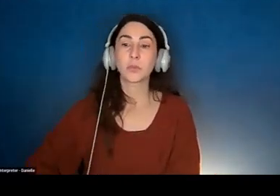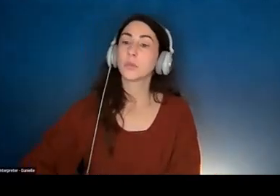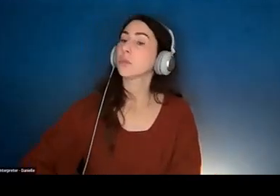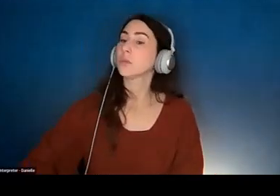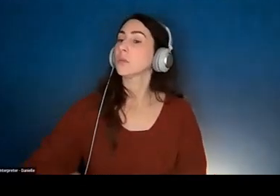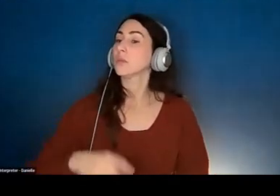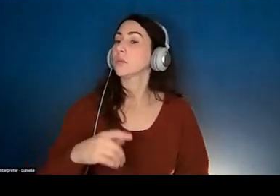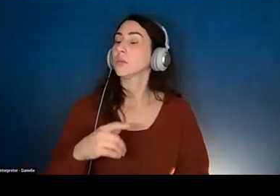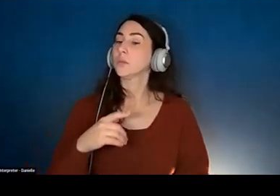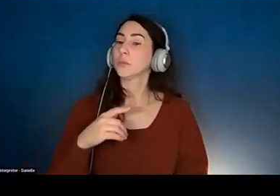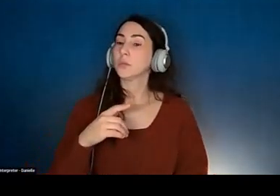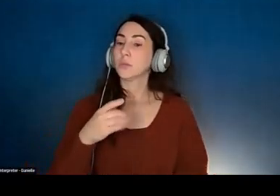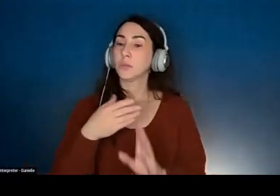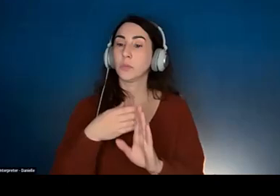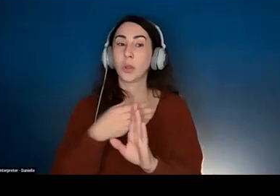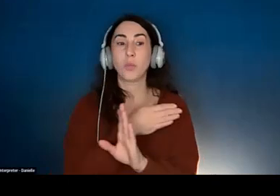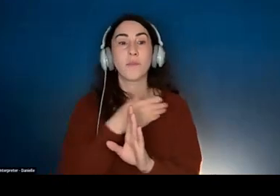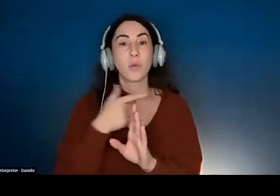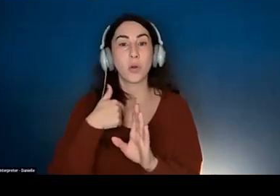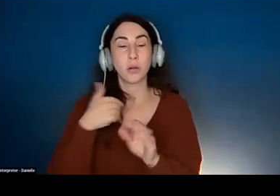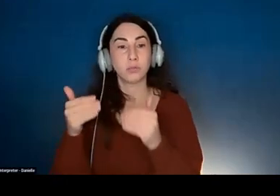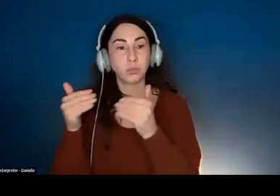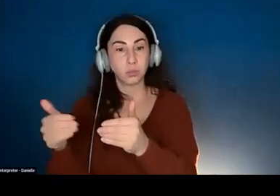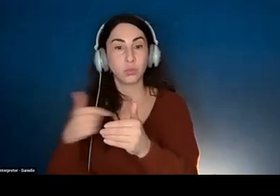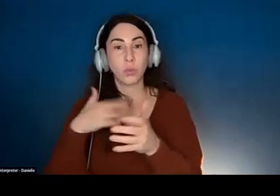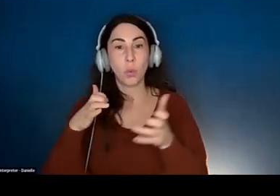into my introduction to um introduce myself in my